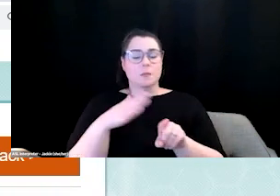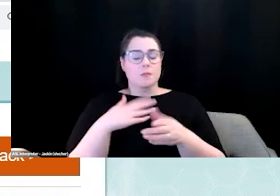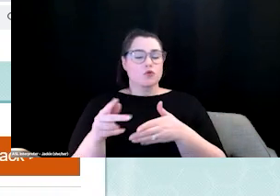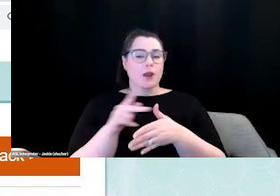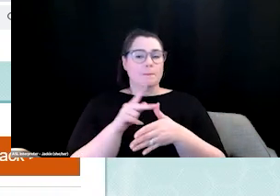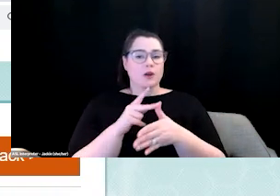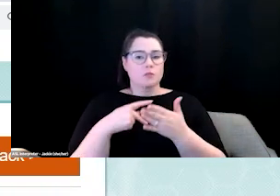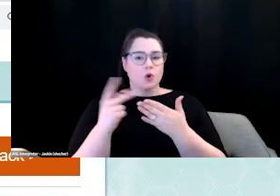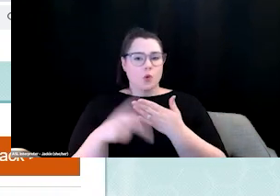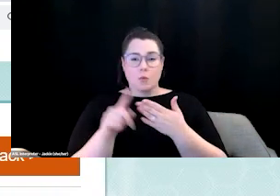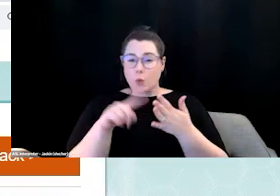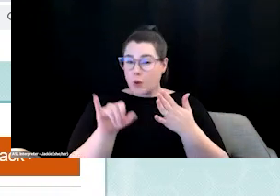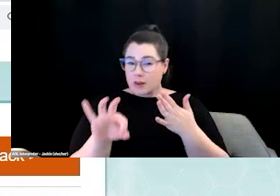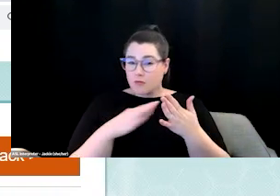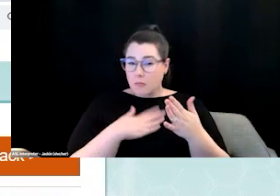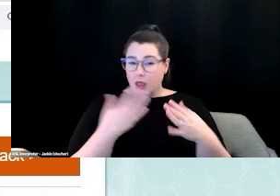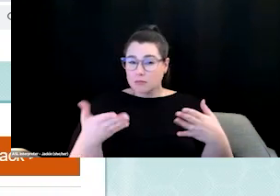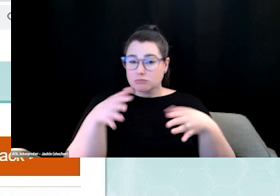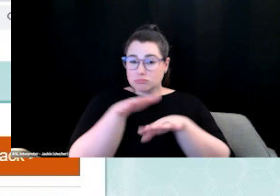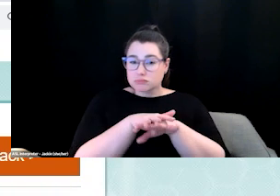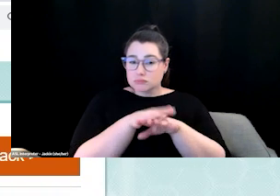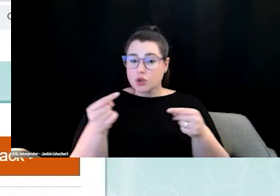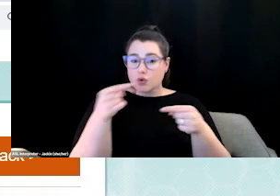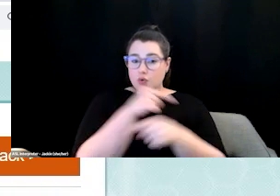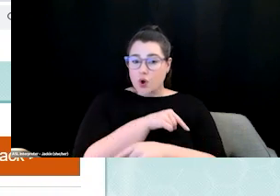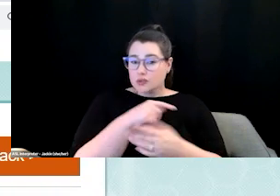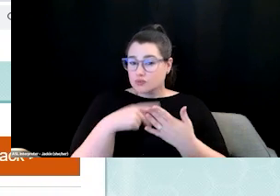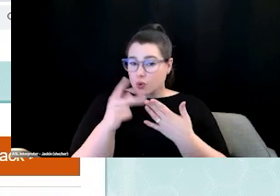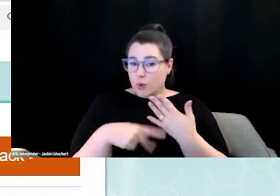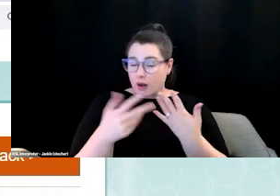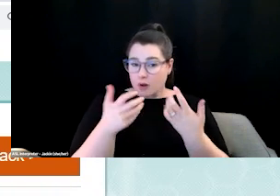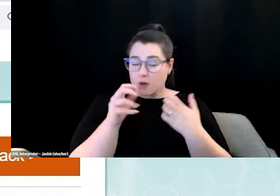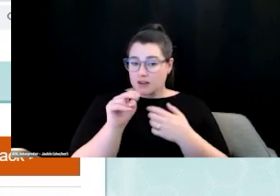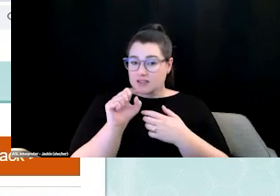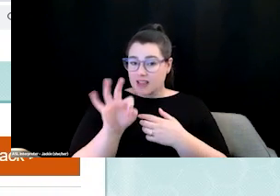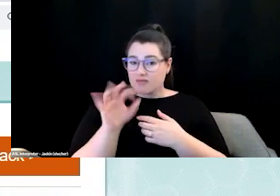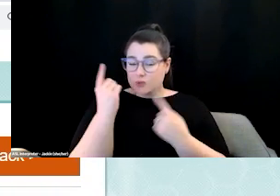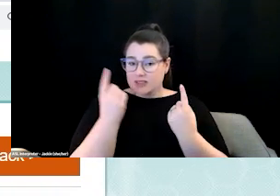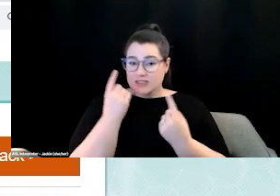and I want other places at NSF to consider my proposal? You can click Manage Where to Apply.